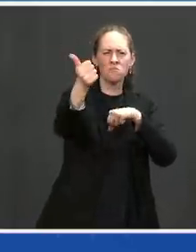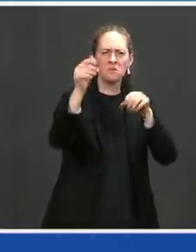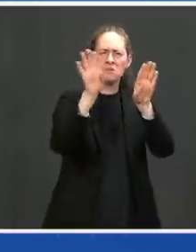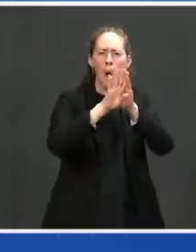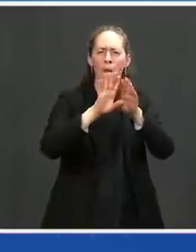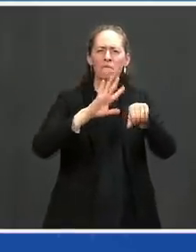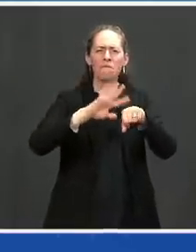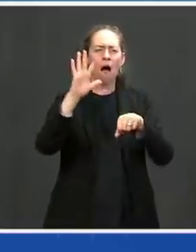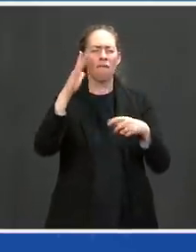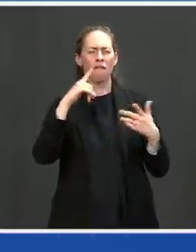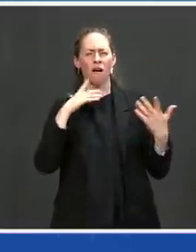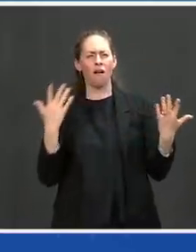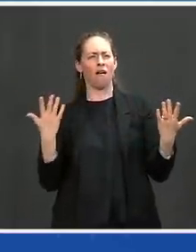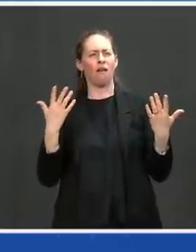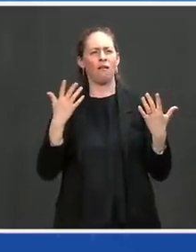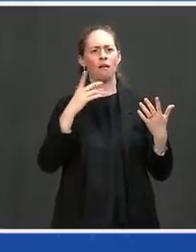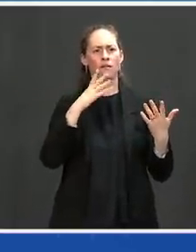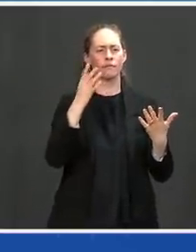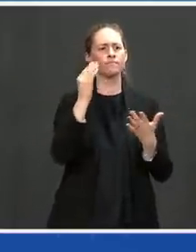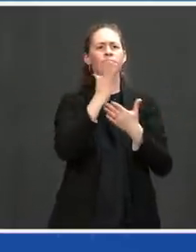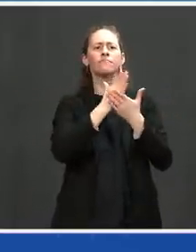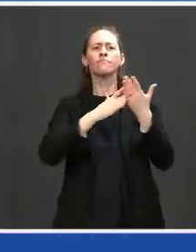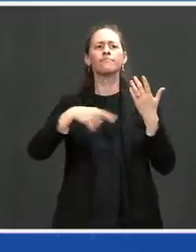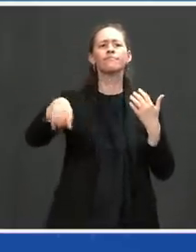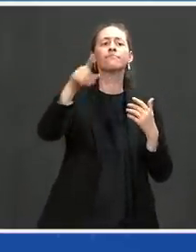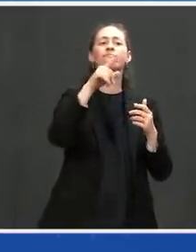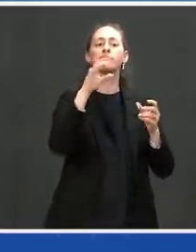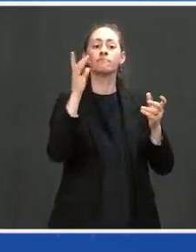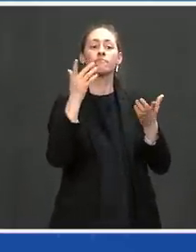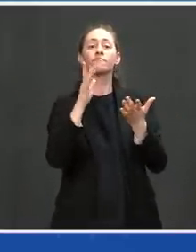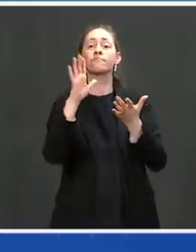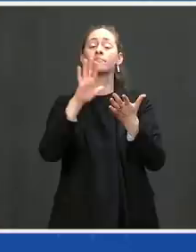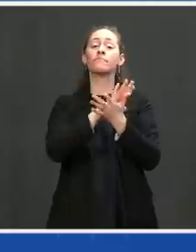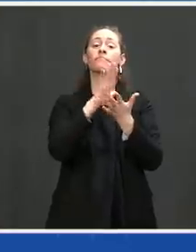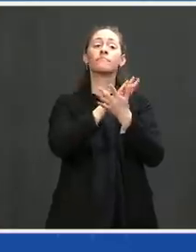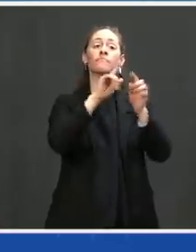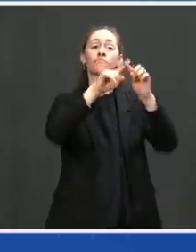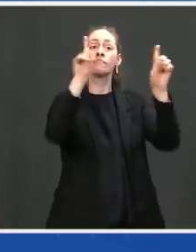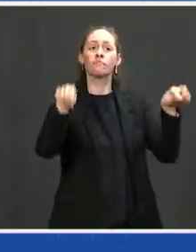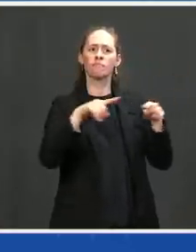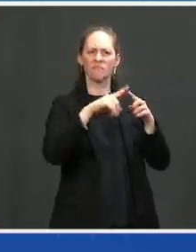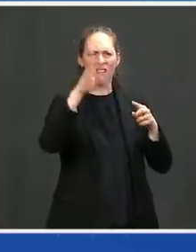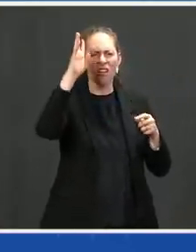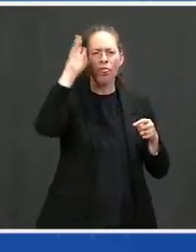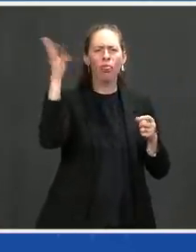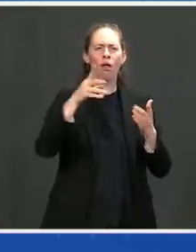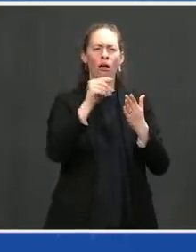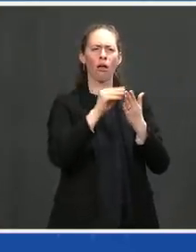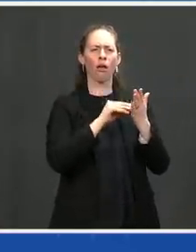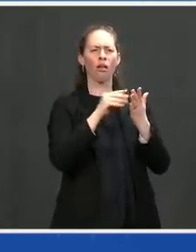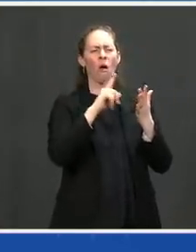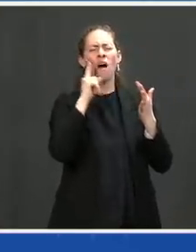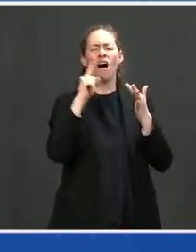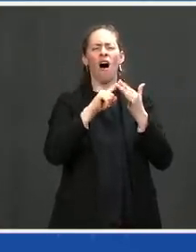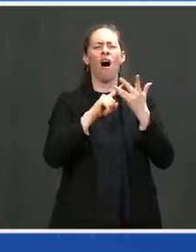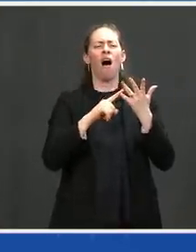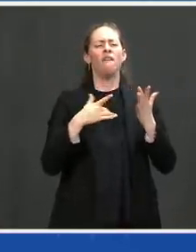under the most rigid circumstances. It's all designed -- and I'm going to spend my time doing three things: